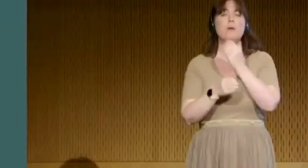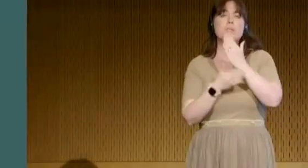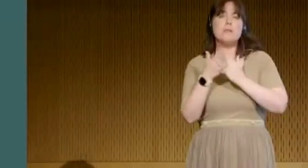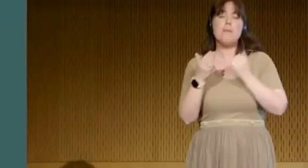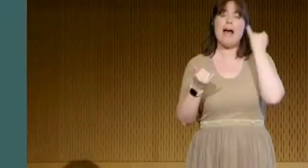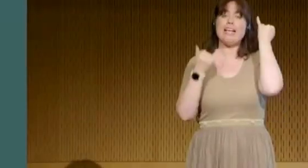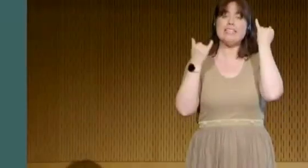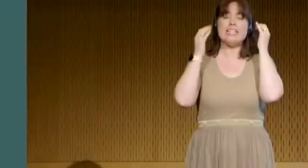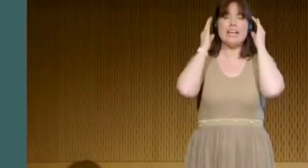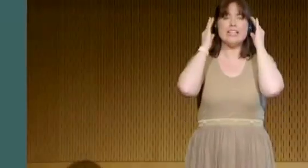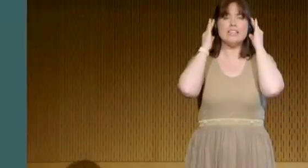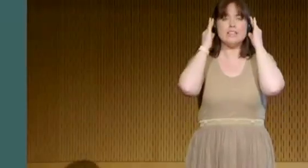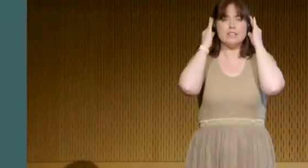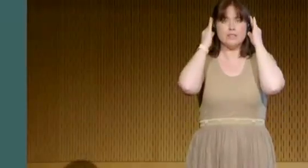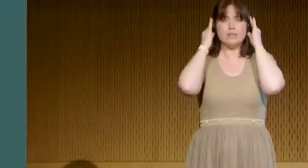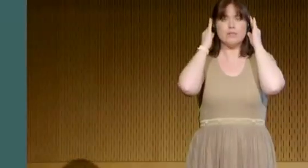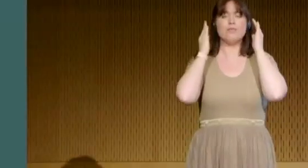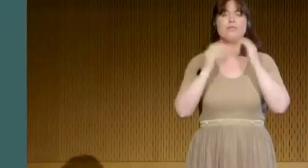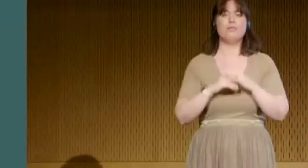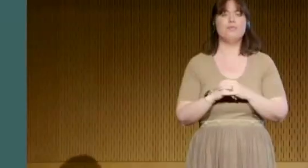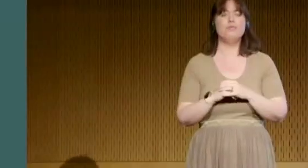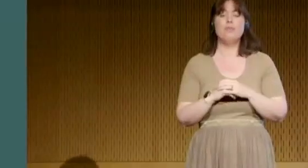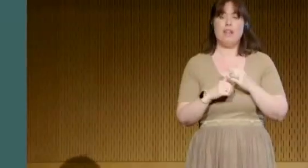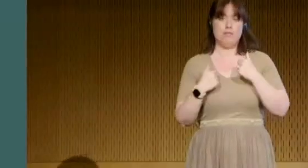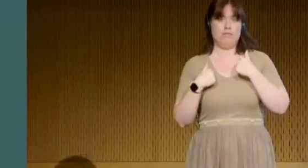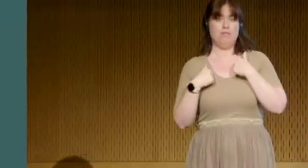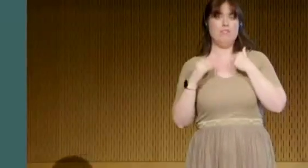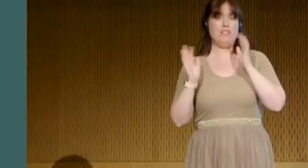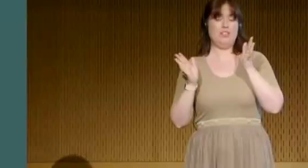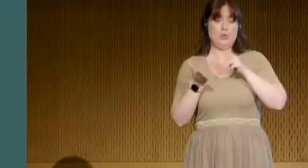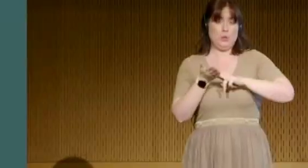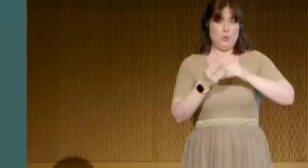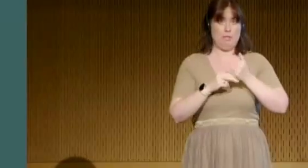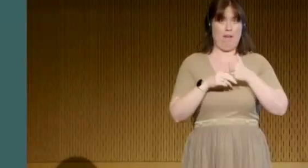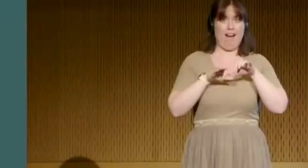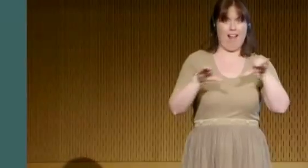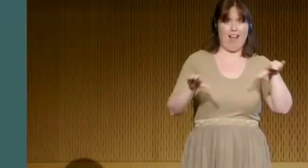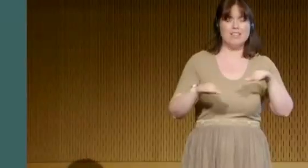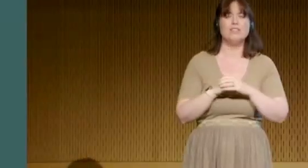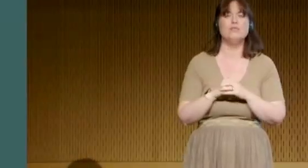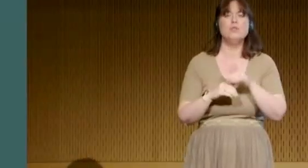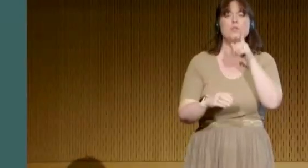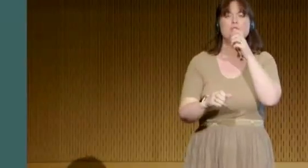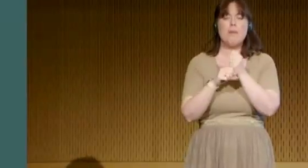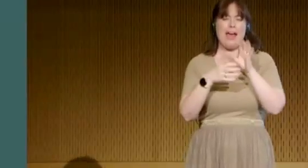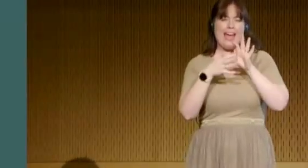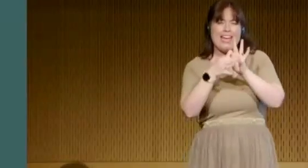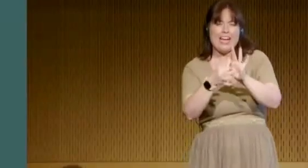that I've brought into the classroom and looking at engagement, expression, and representation.